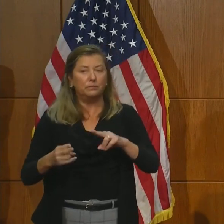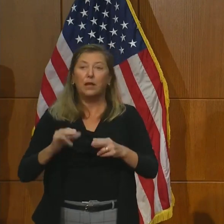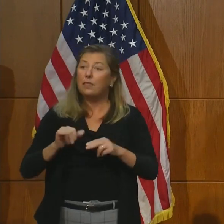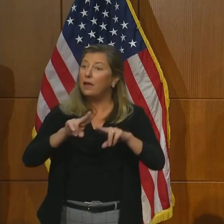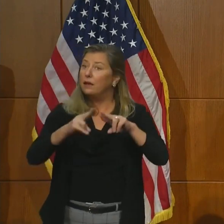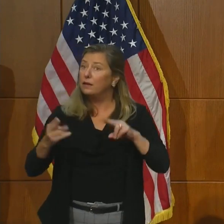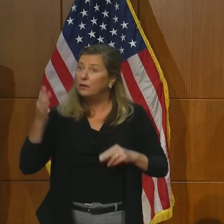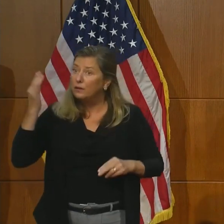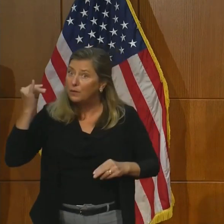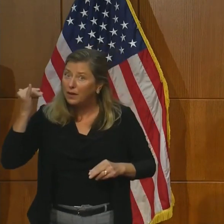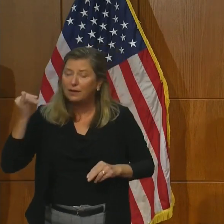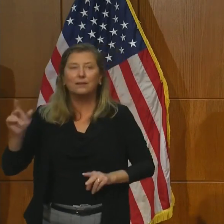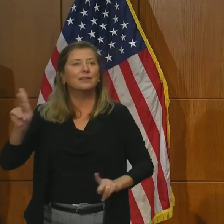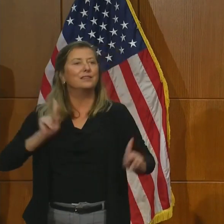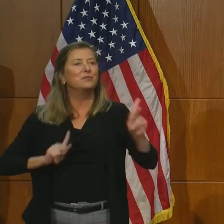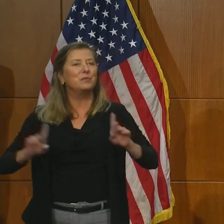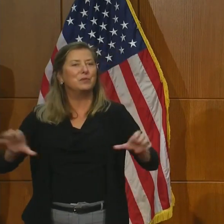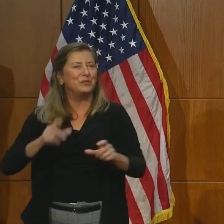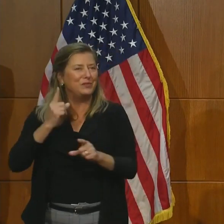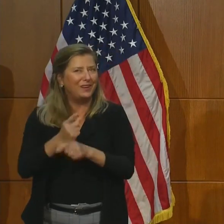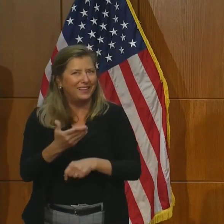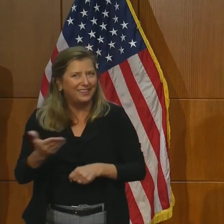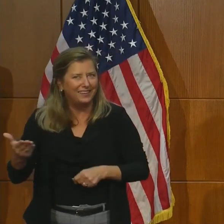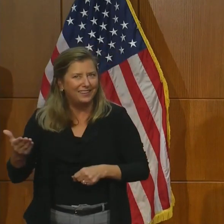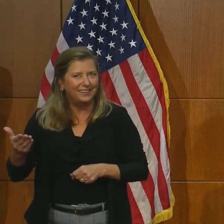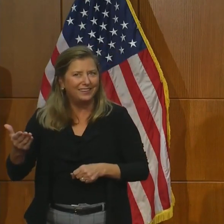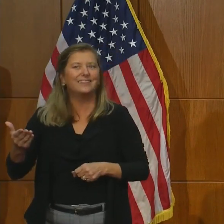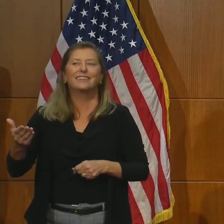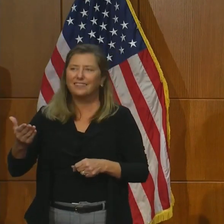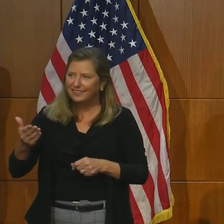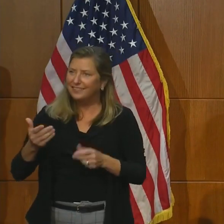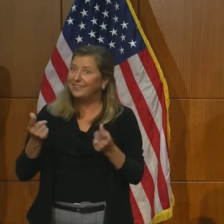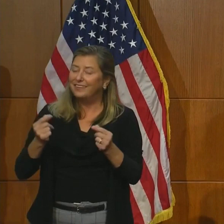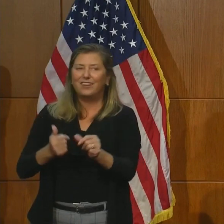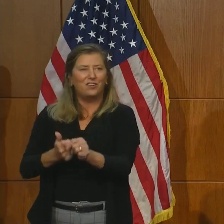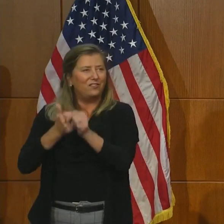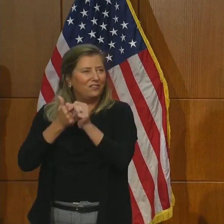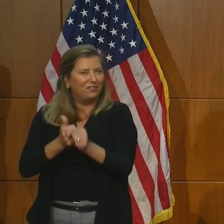BROUGHT THERE BY TWO THIRDS SINCE THE PEAK IN LATE MAY.